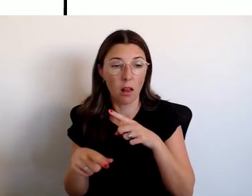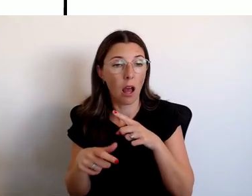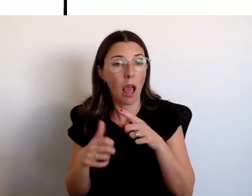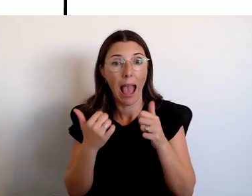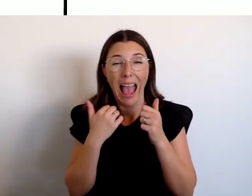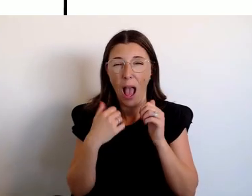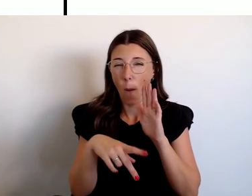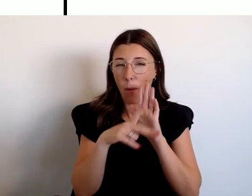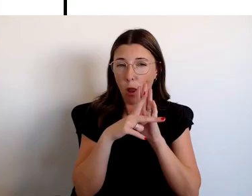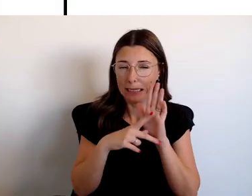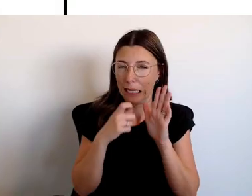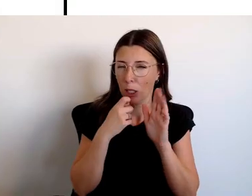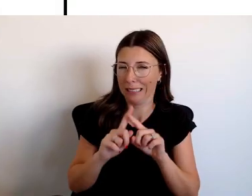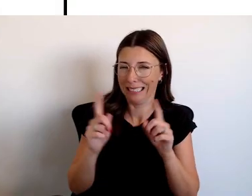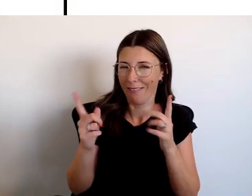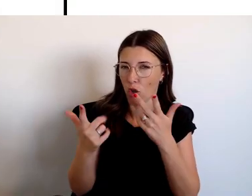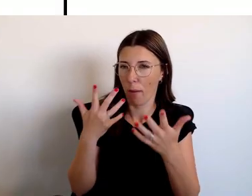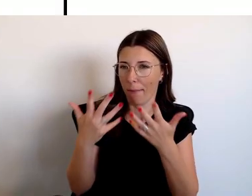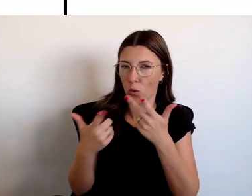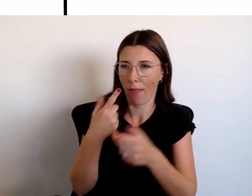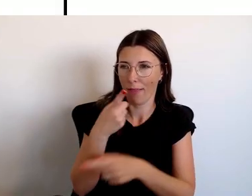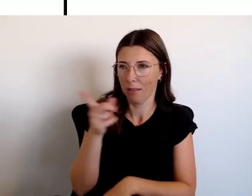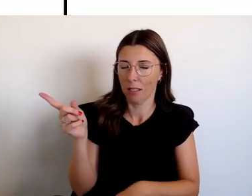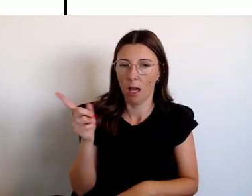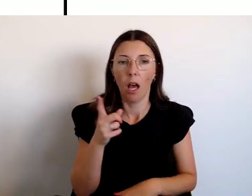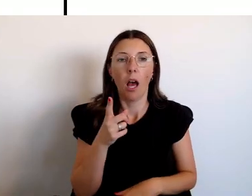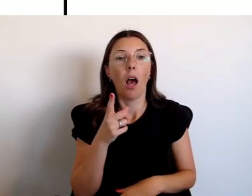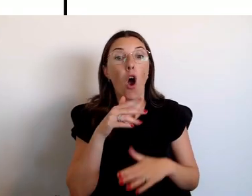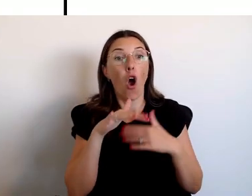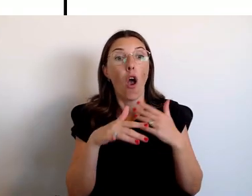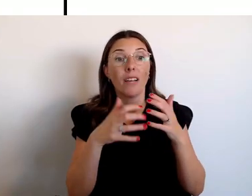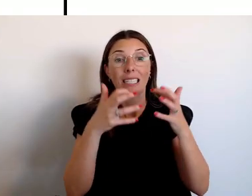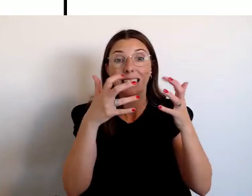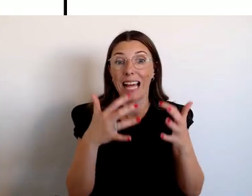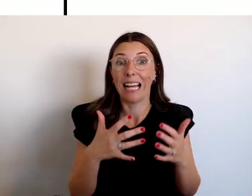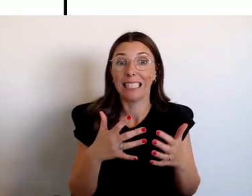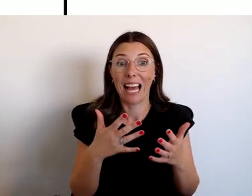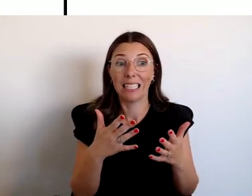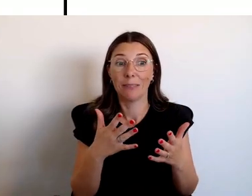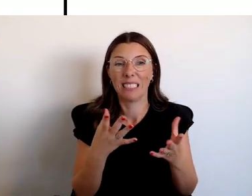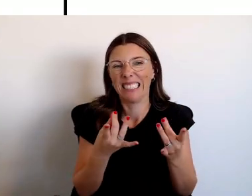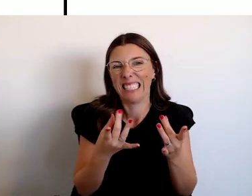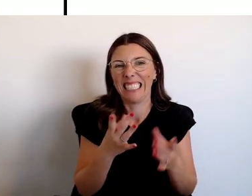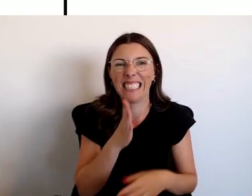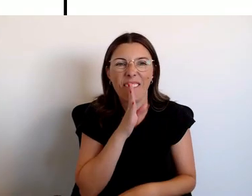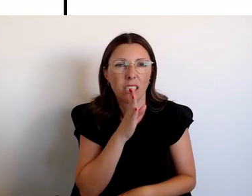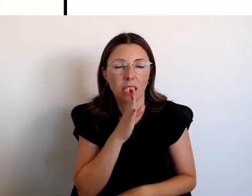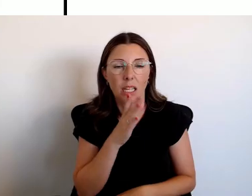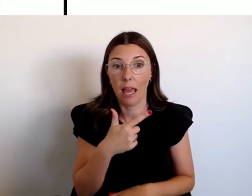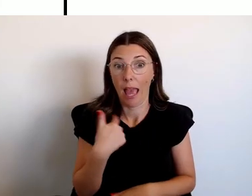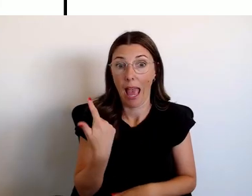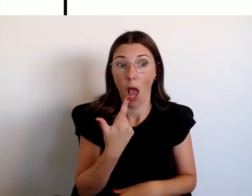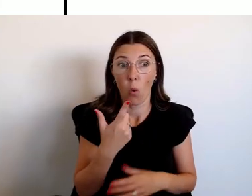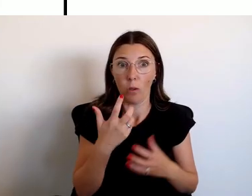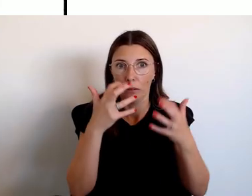policy may differ from others is around data sensitivity. So the data we hold here at IBAC can be incredibly